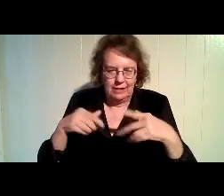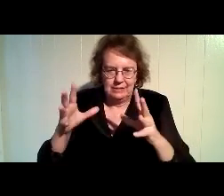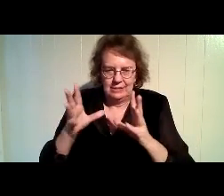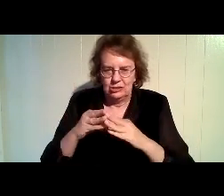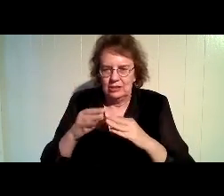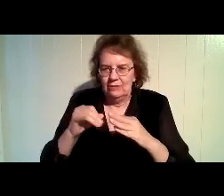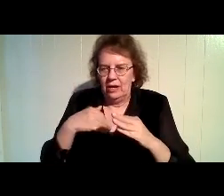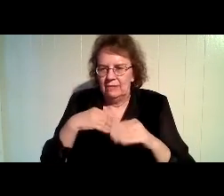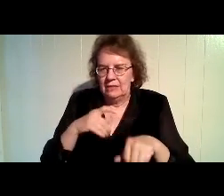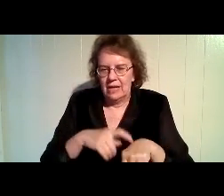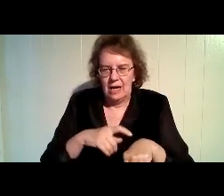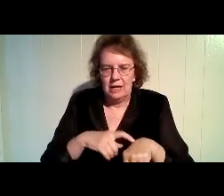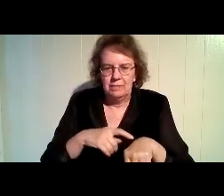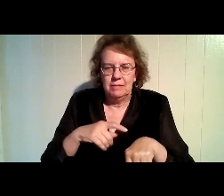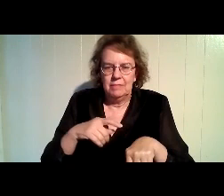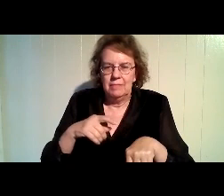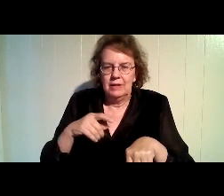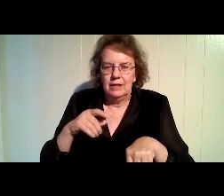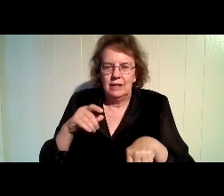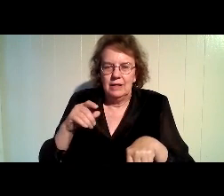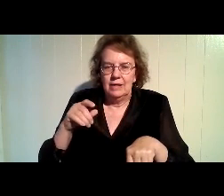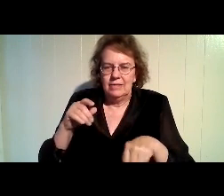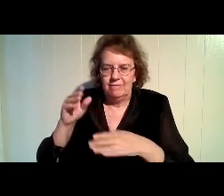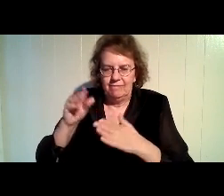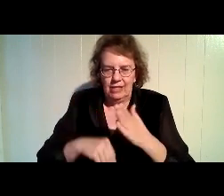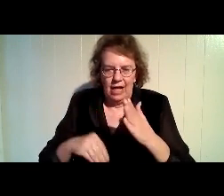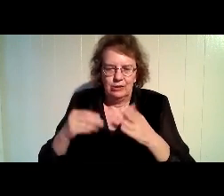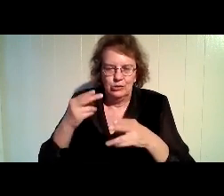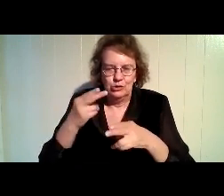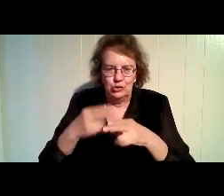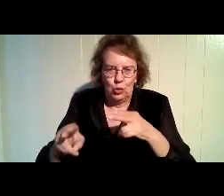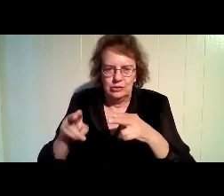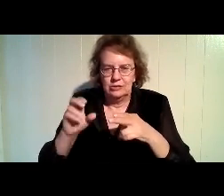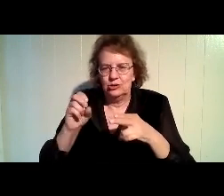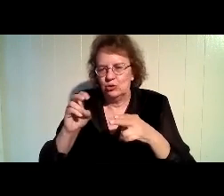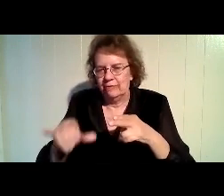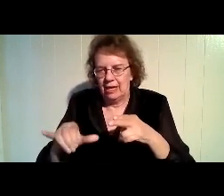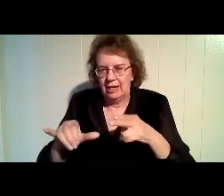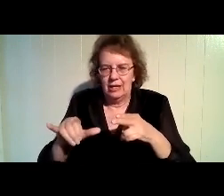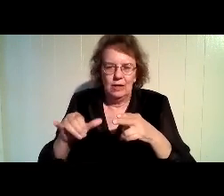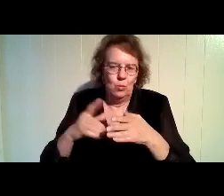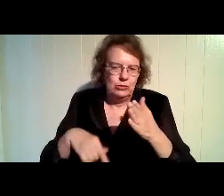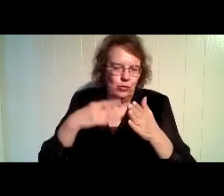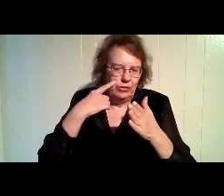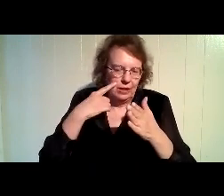would love if you could fill out a short survey letting me know what you thought about the session. Gave us some feedback.